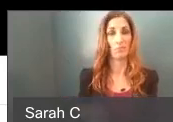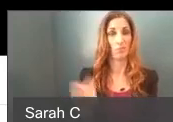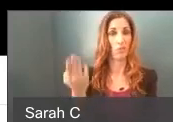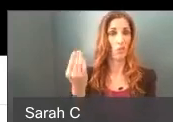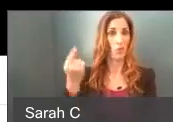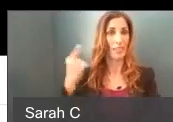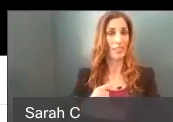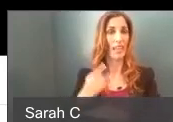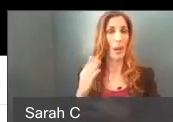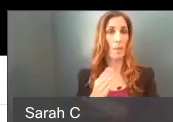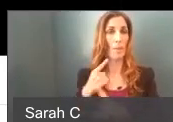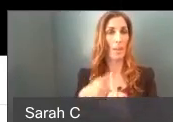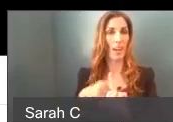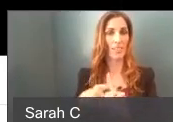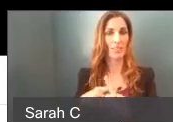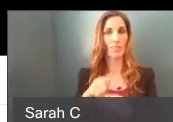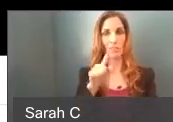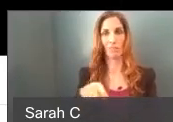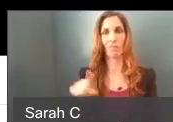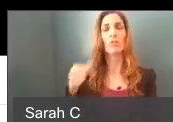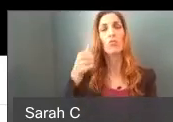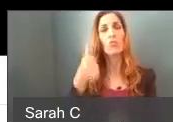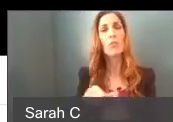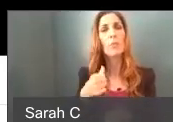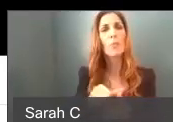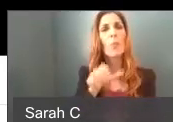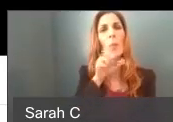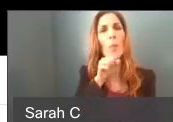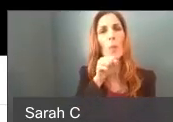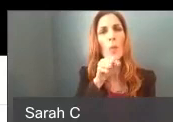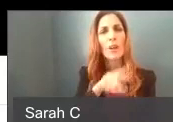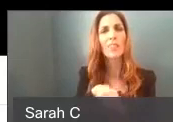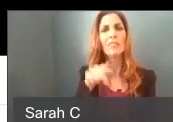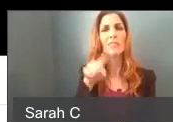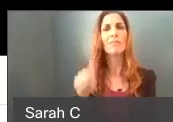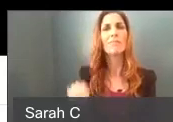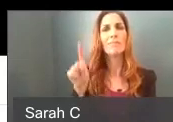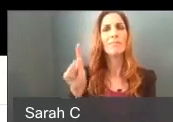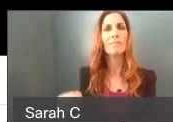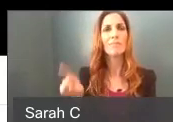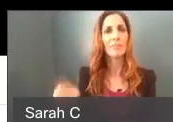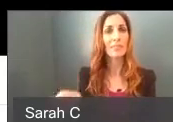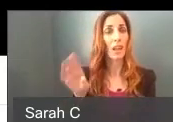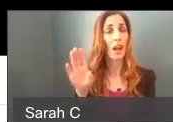Just a quick reminder that the orange squiggly line in the background are the number of tests